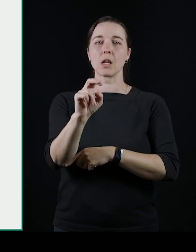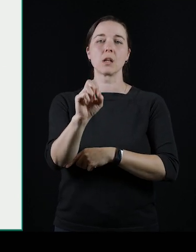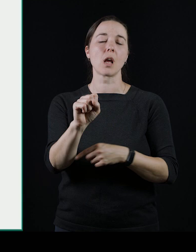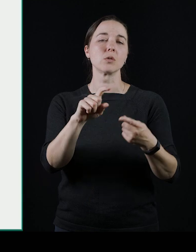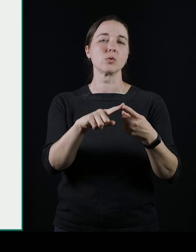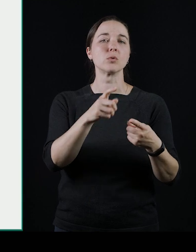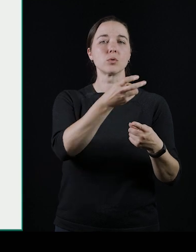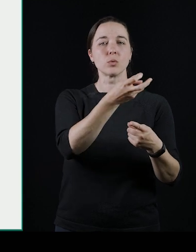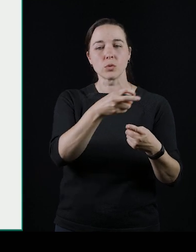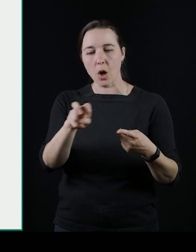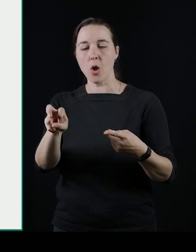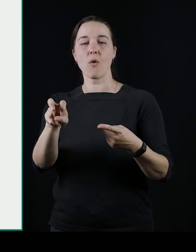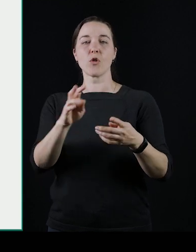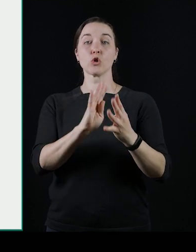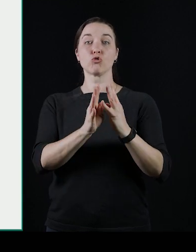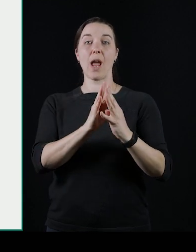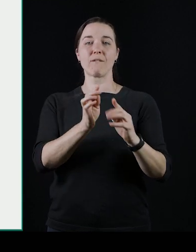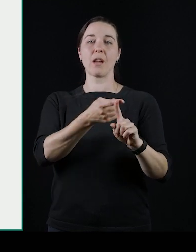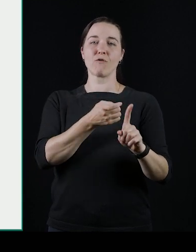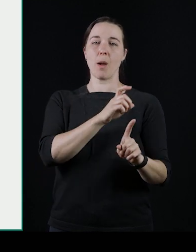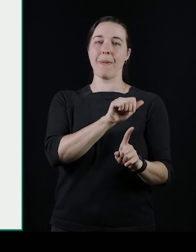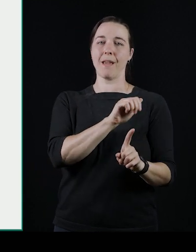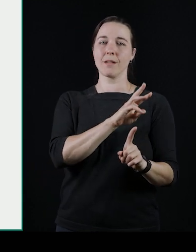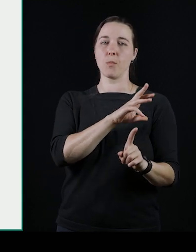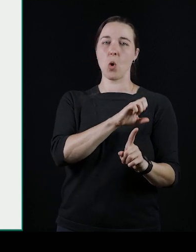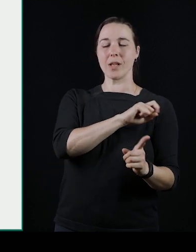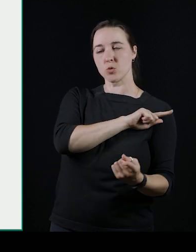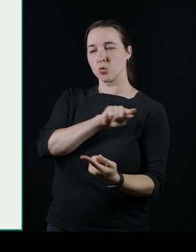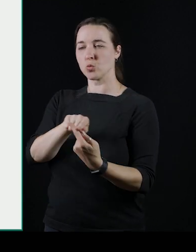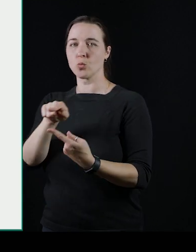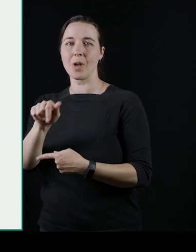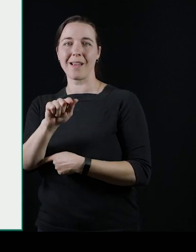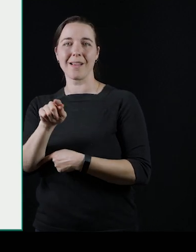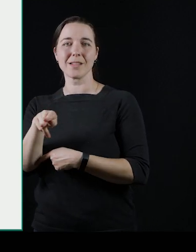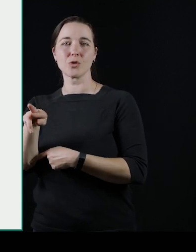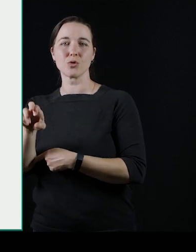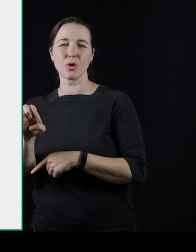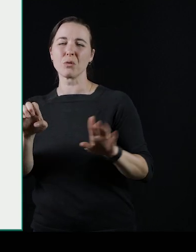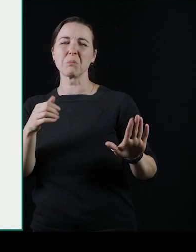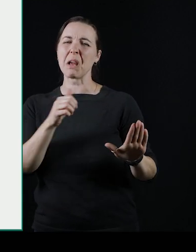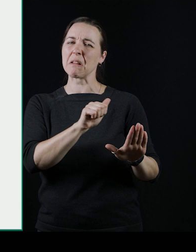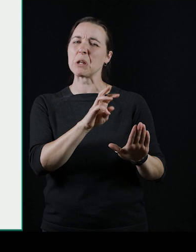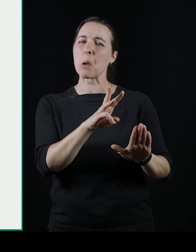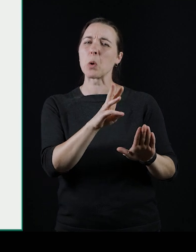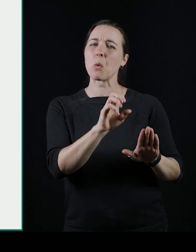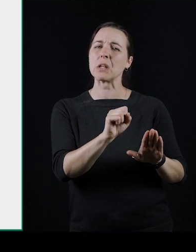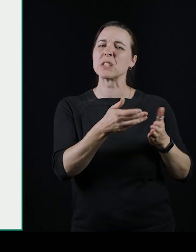over traffic from AWS to Azure. We still had the AWS instances running for a little while